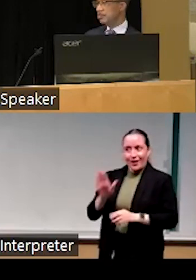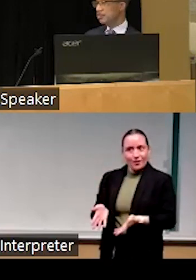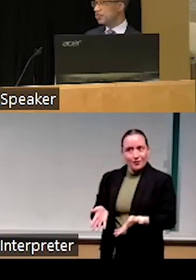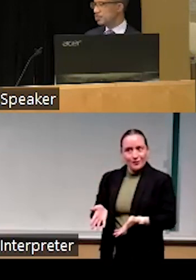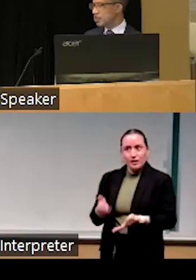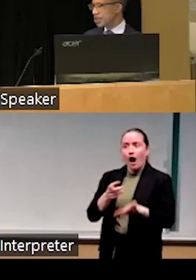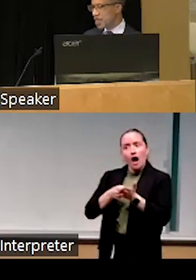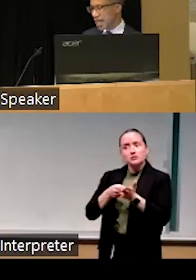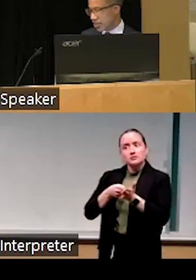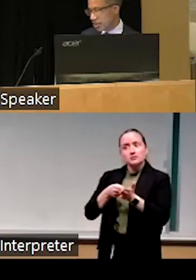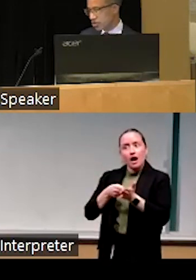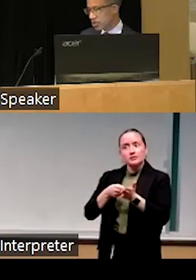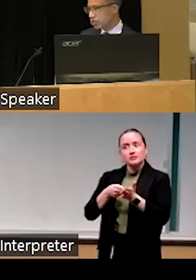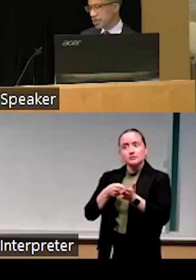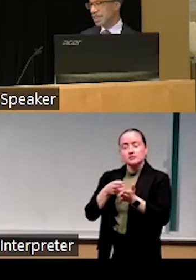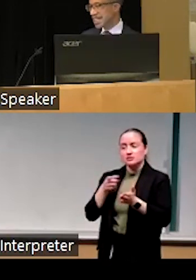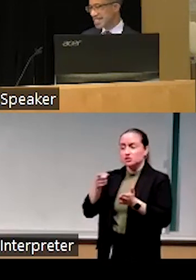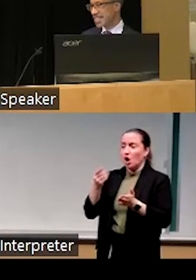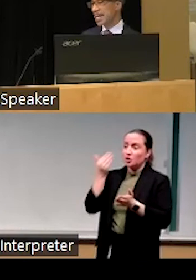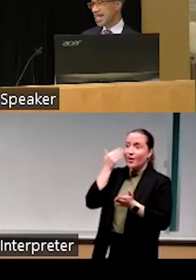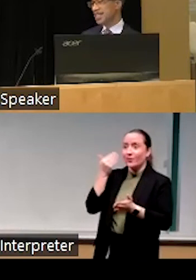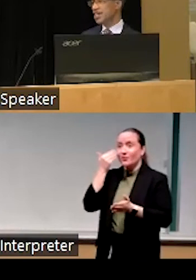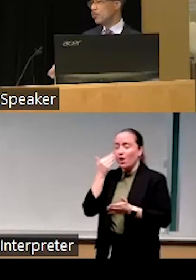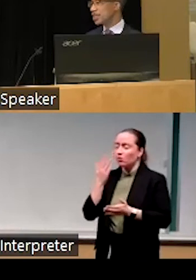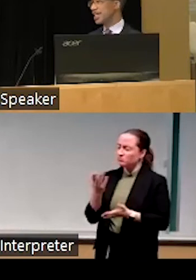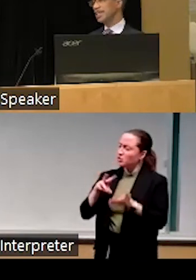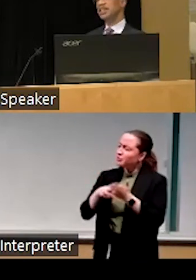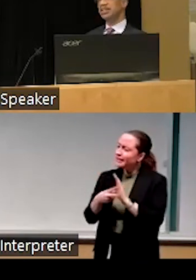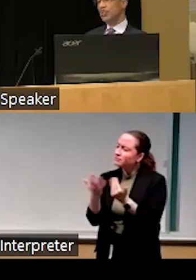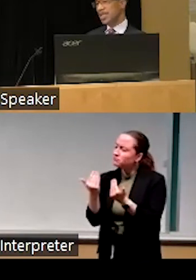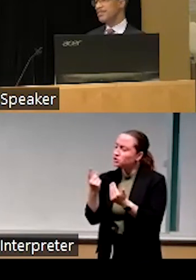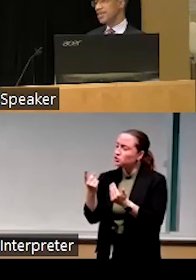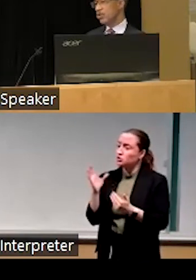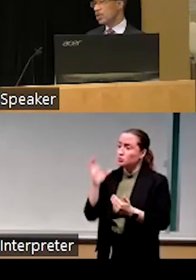um what do you mean I know what in a sense asking them what they what they think or